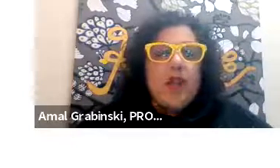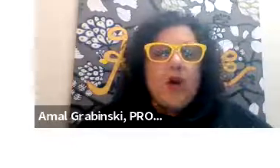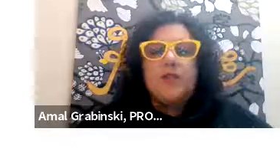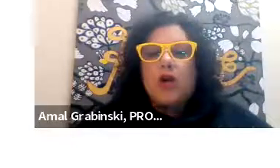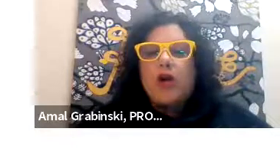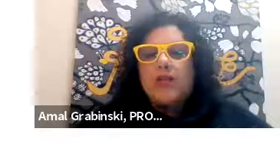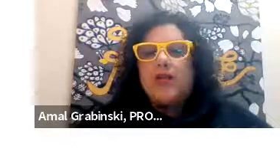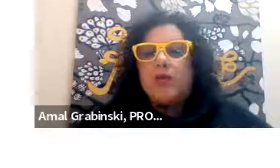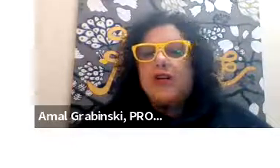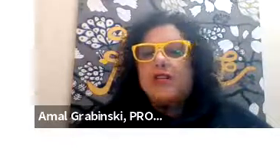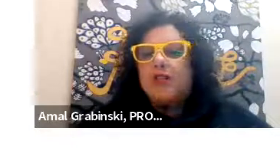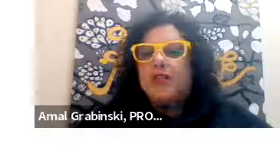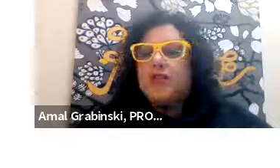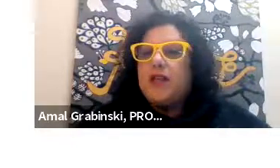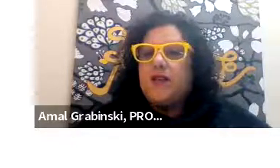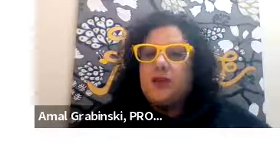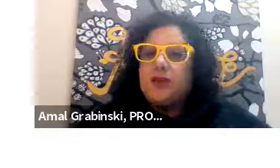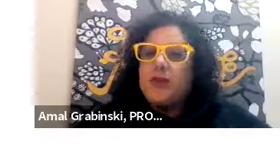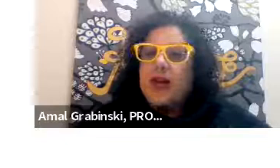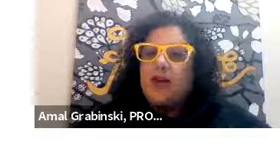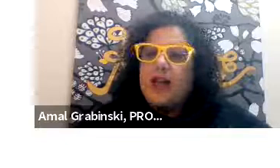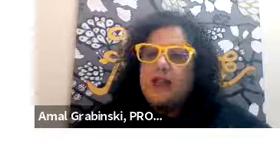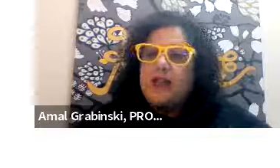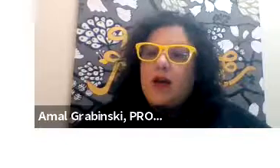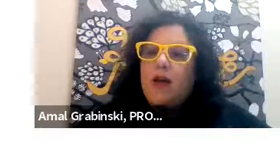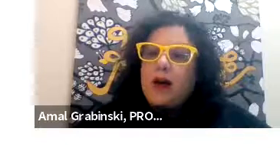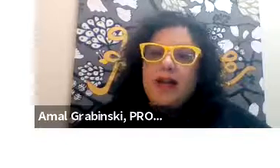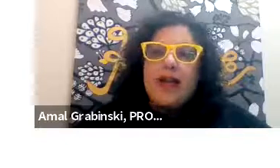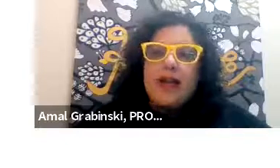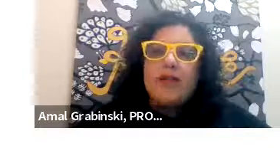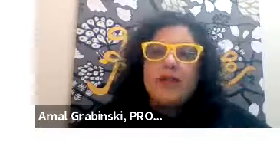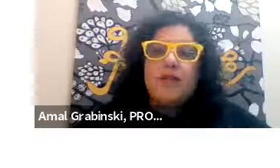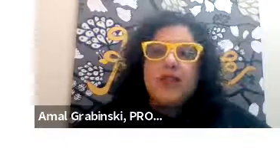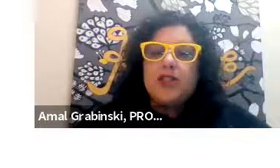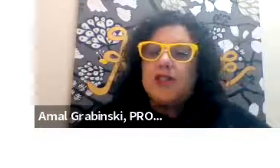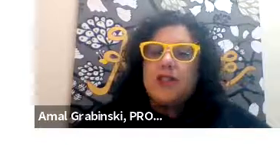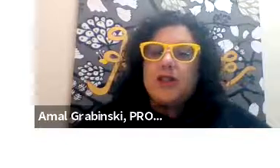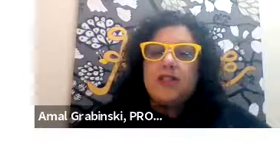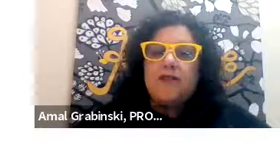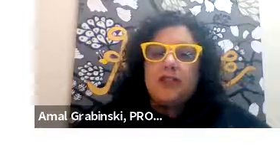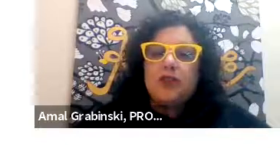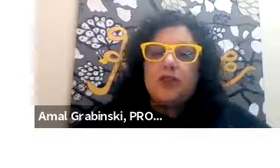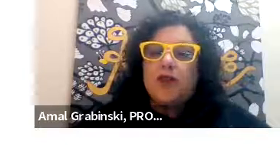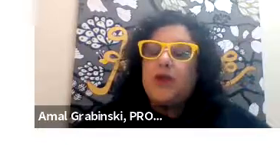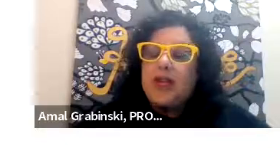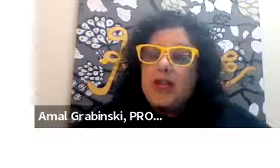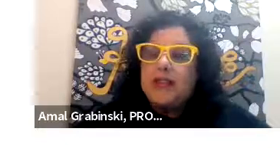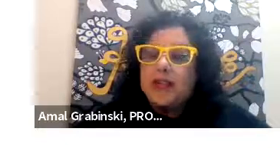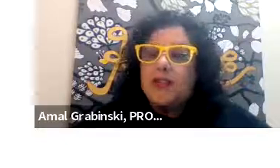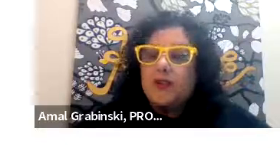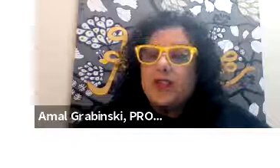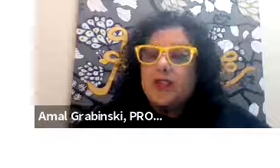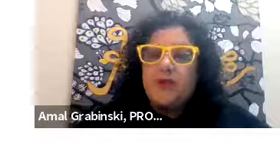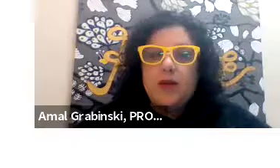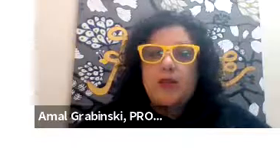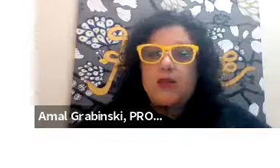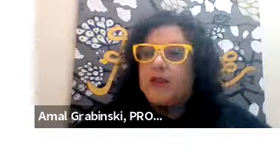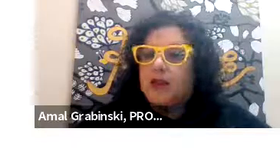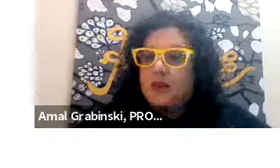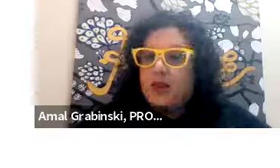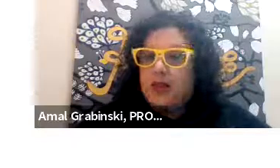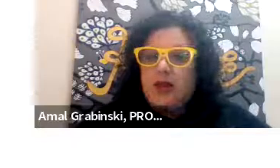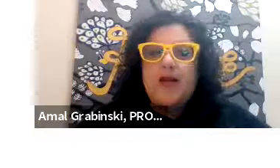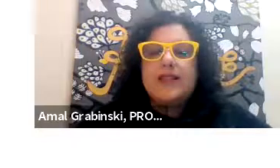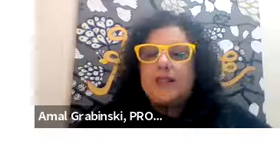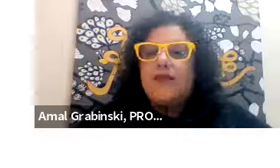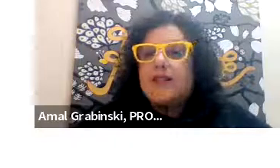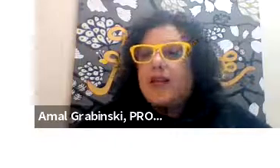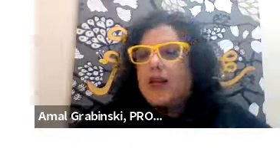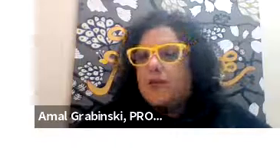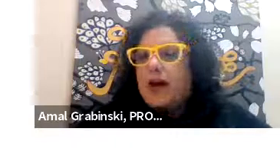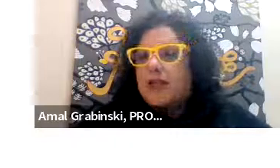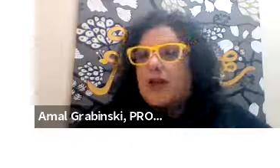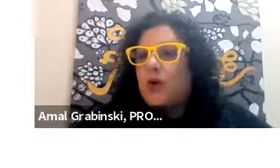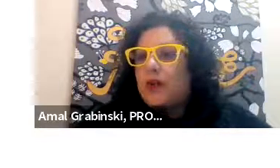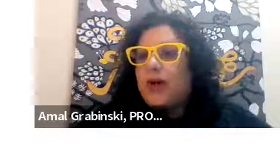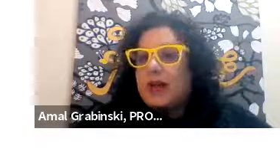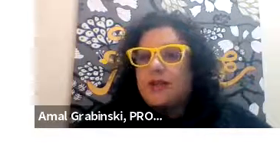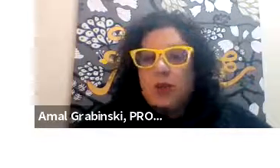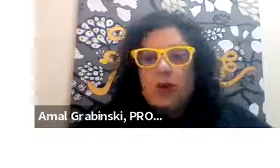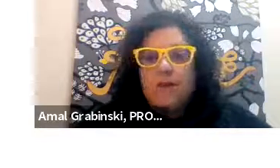Amal Grabinski, PROVAIL (she/her): We know it's more costly to provide services to individuals with higher needs, but any cuts that potentially displaced individuals who need intense services to be able to live in the Community is a devastating impact, and one that we can't support.